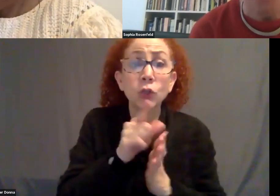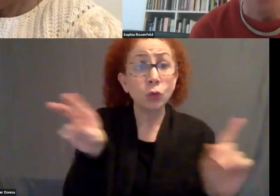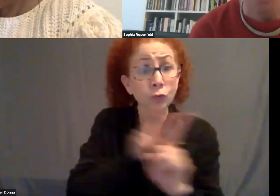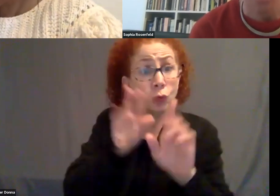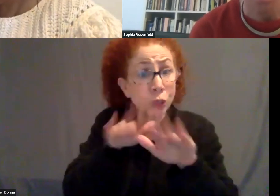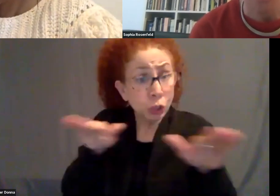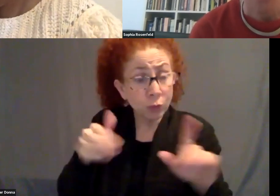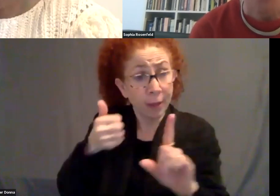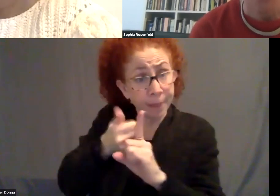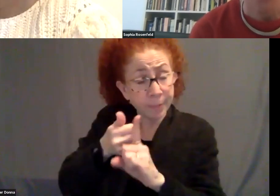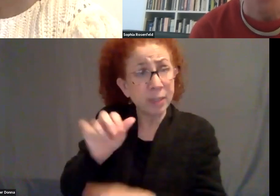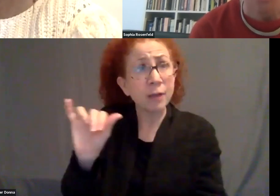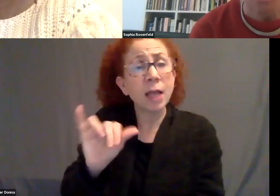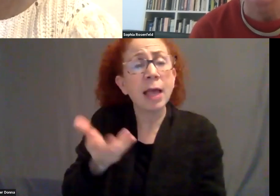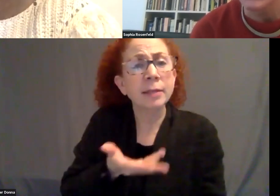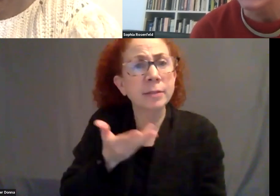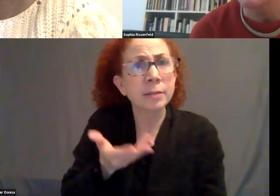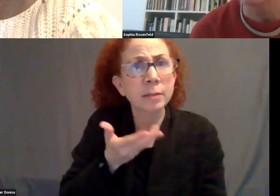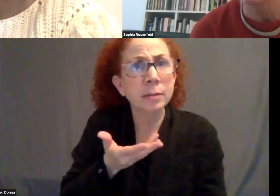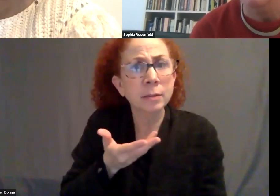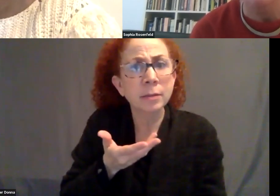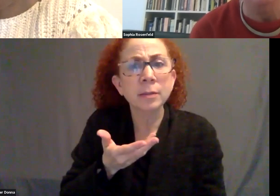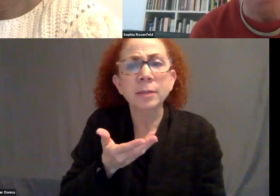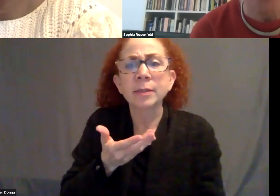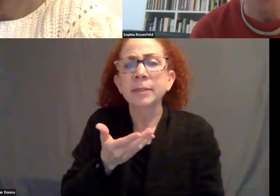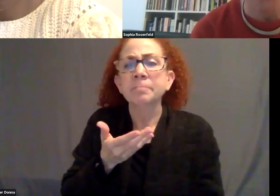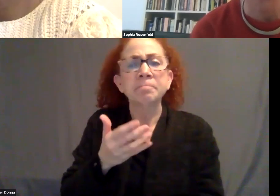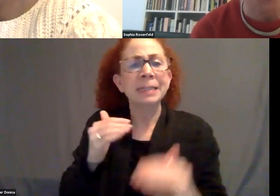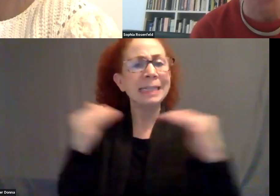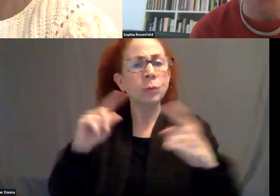as in some ways commensurate with other marginalized groups